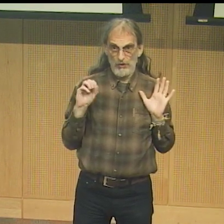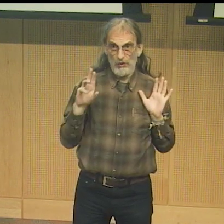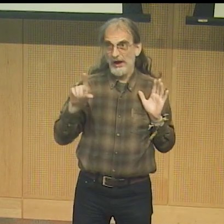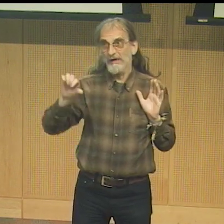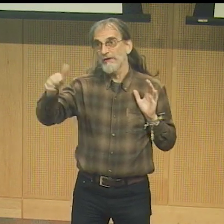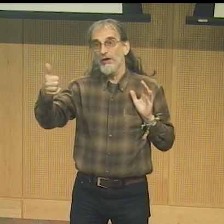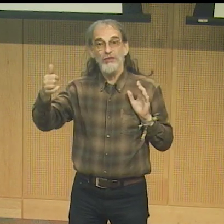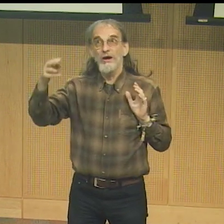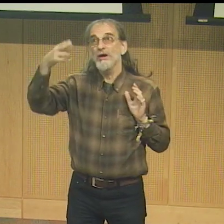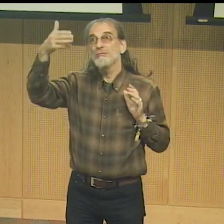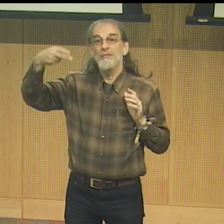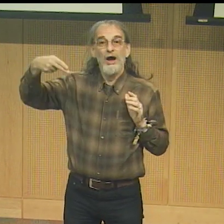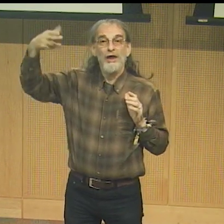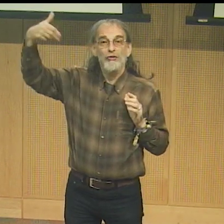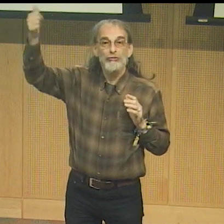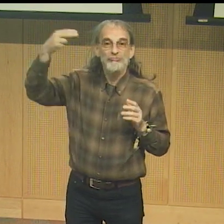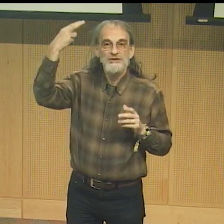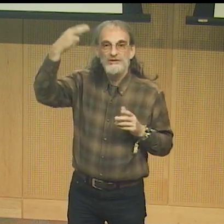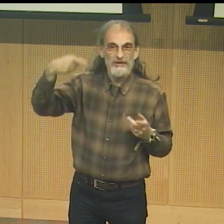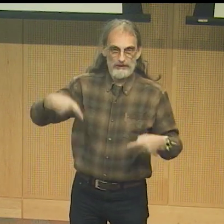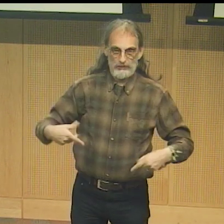Were Deaf people never meant to be or is there a higher